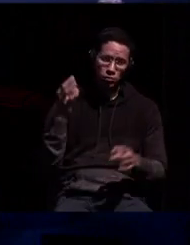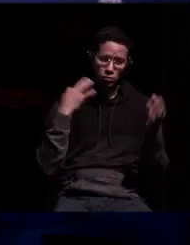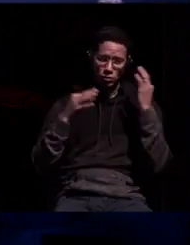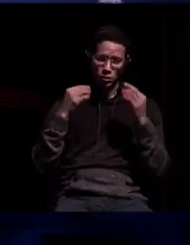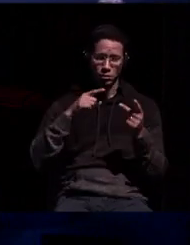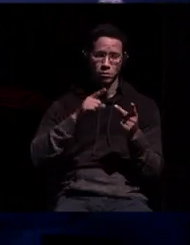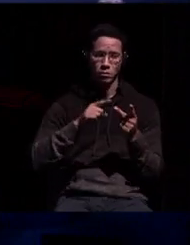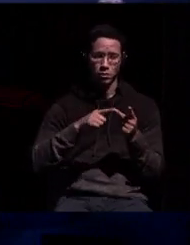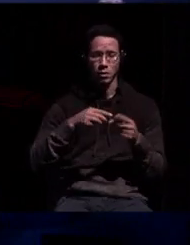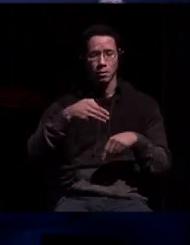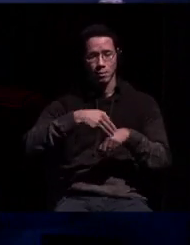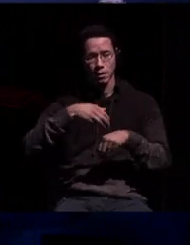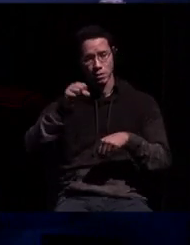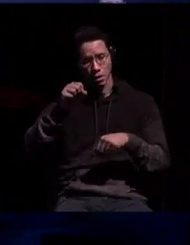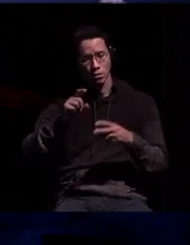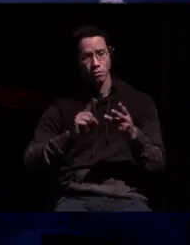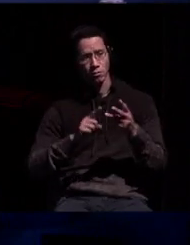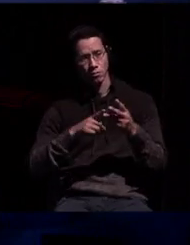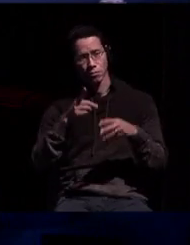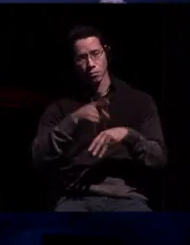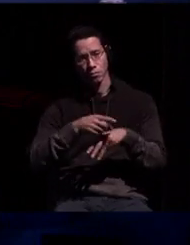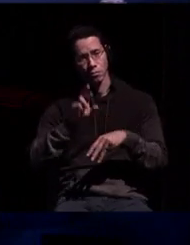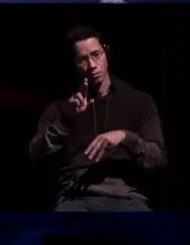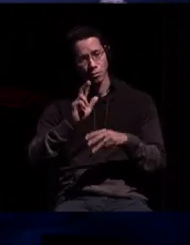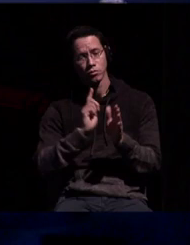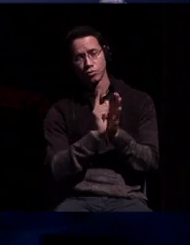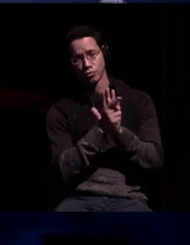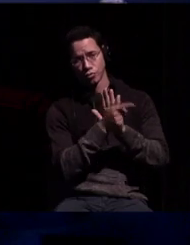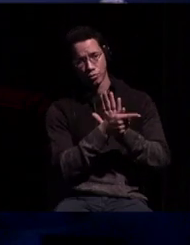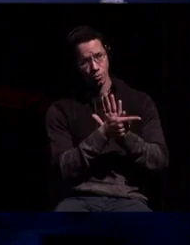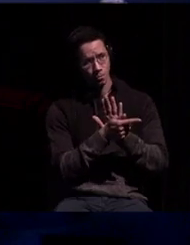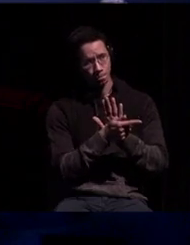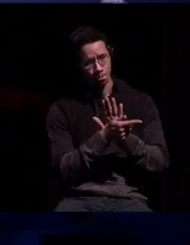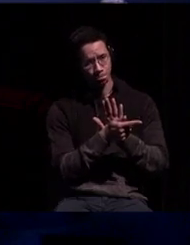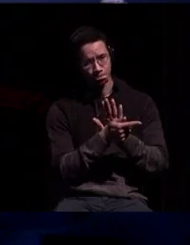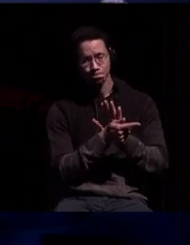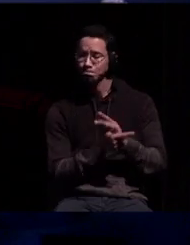associated with... gender. That’s why I love this so much.